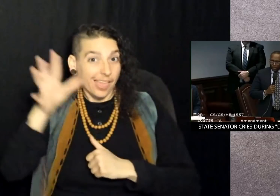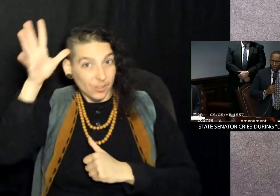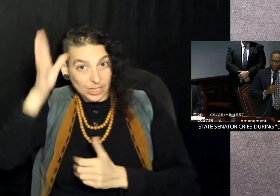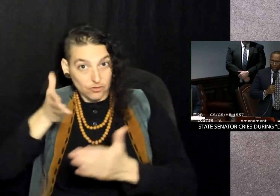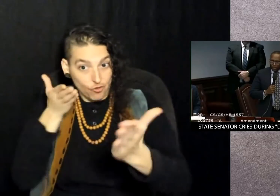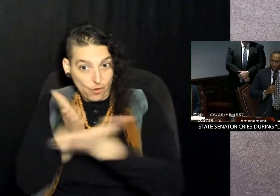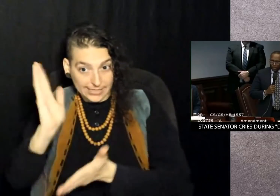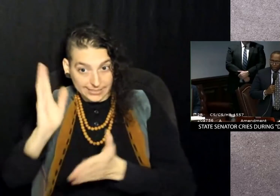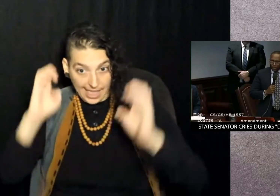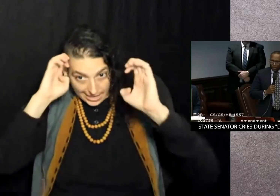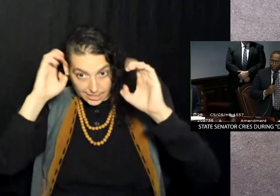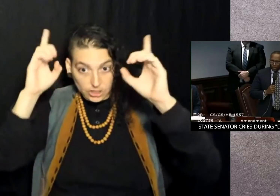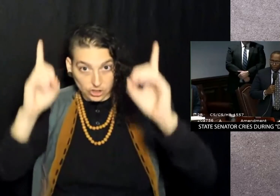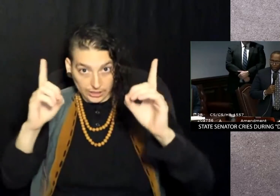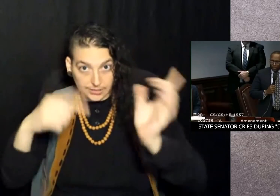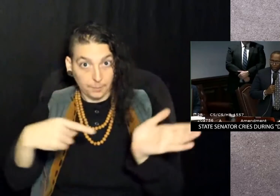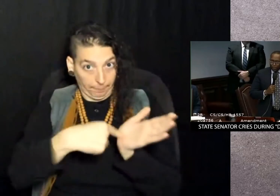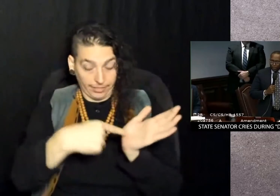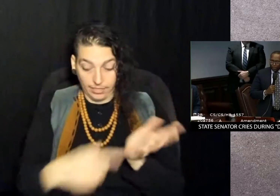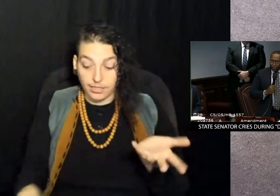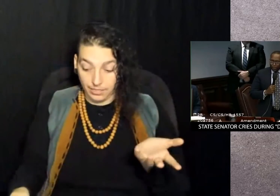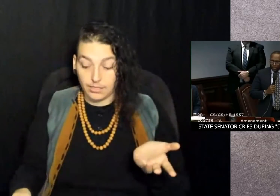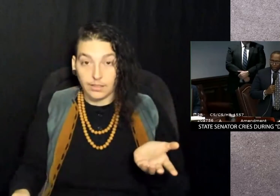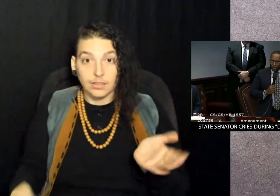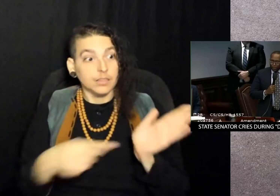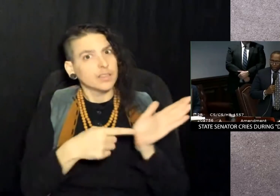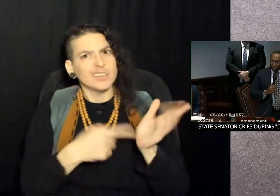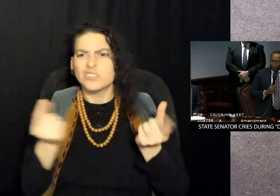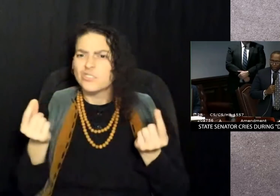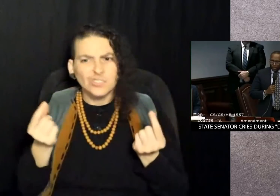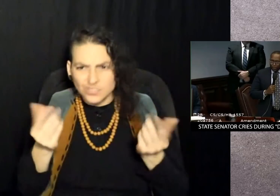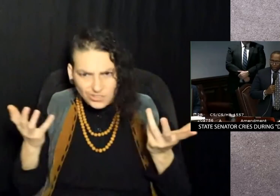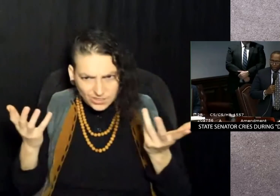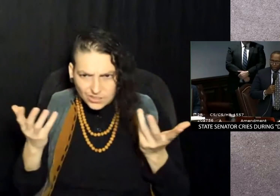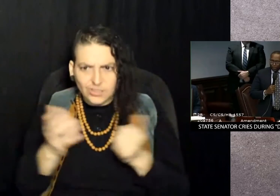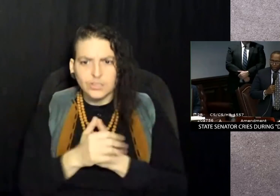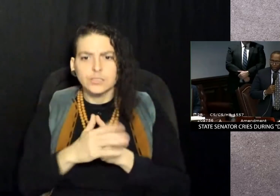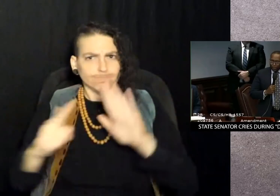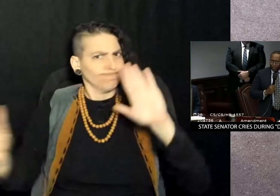the actual title of the bill is the parental rights education bill and it